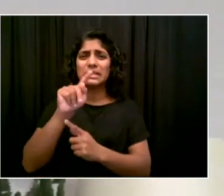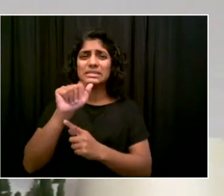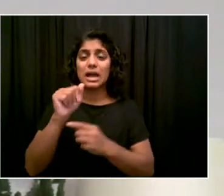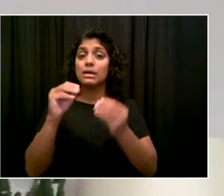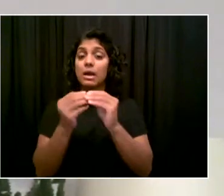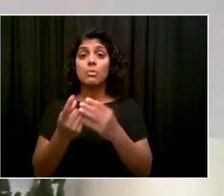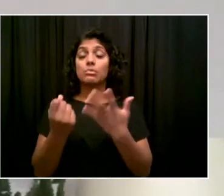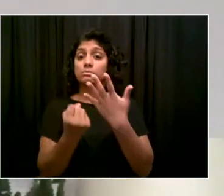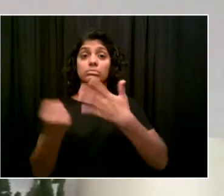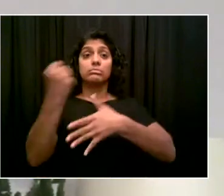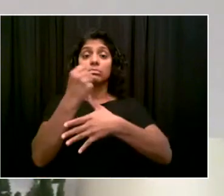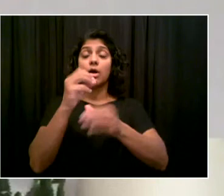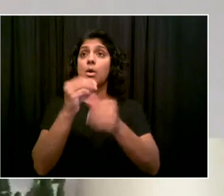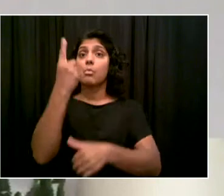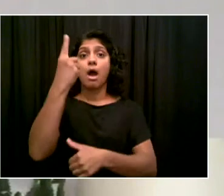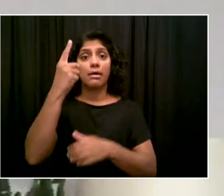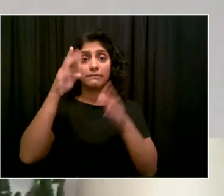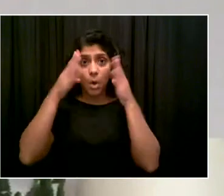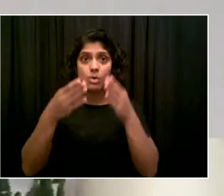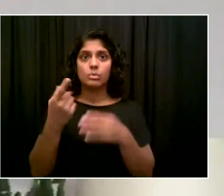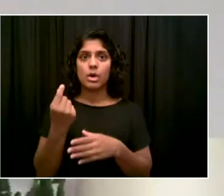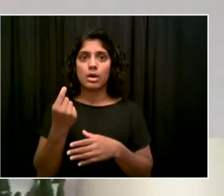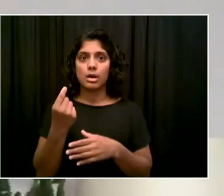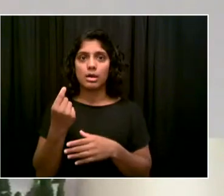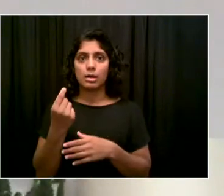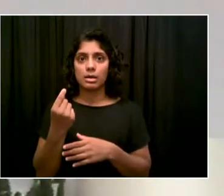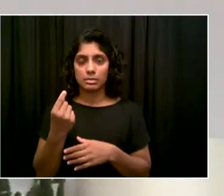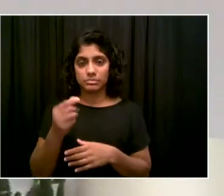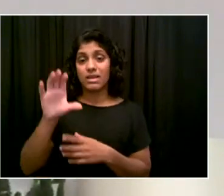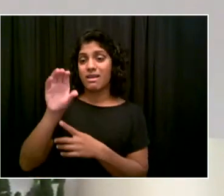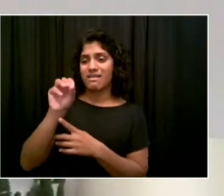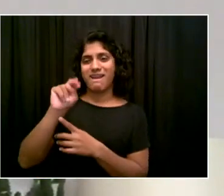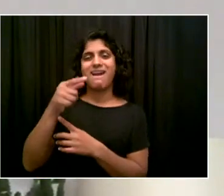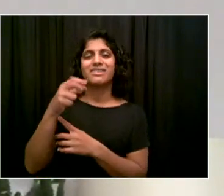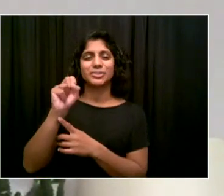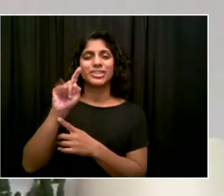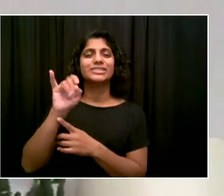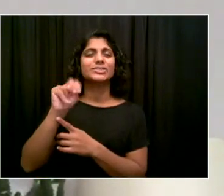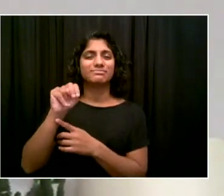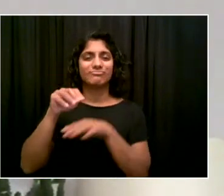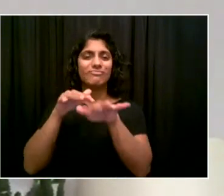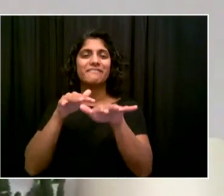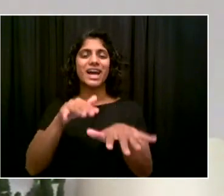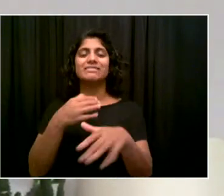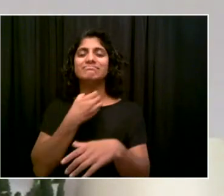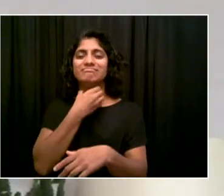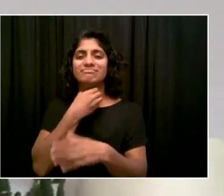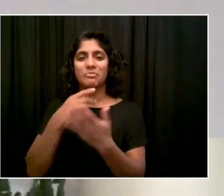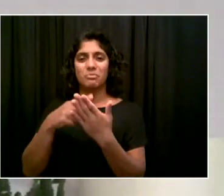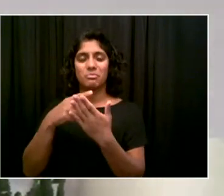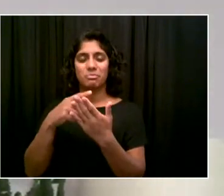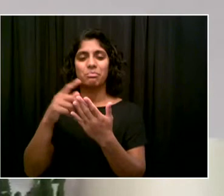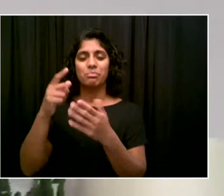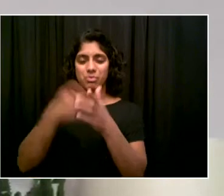OFF MANY THINGS ON THE LIST. MORE IMPORTANTLY IS GOING AFFECT THE WELL-BEING OF OUR PLANET. IT WILL HAPPILY